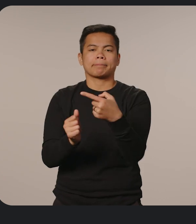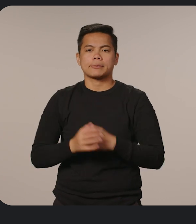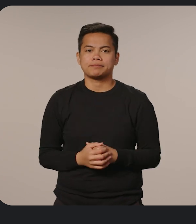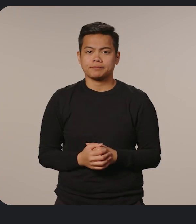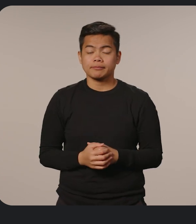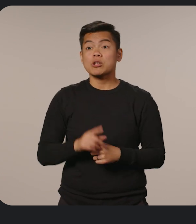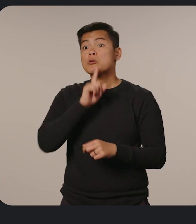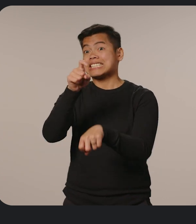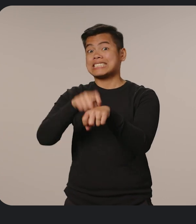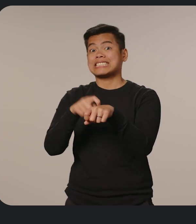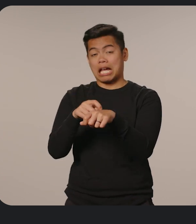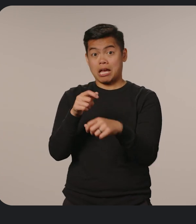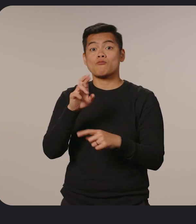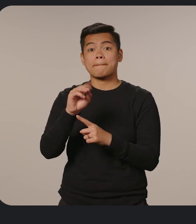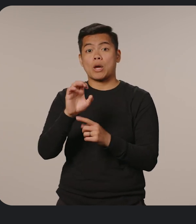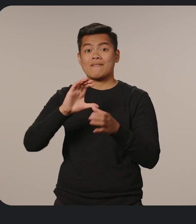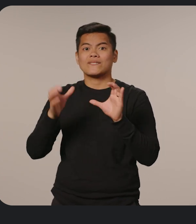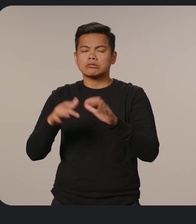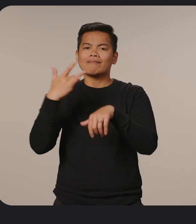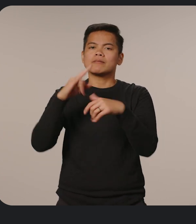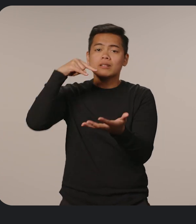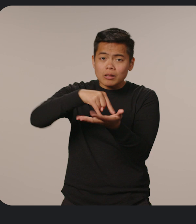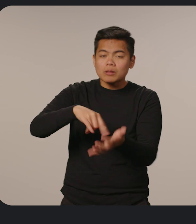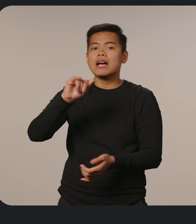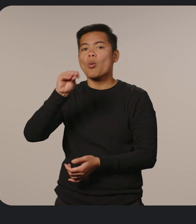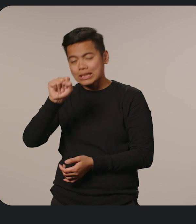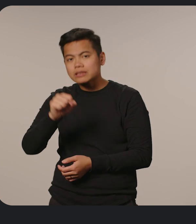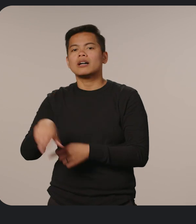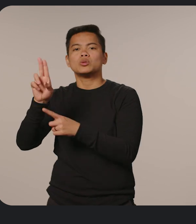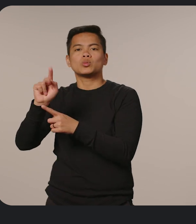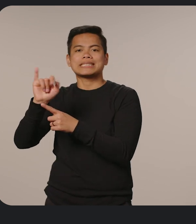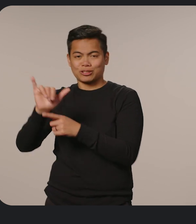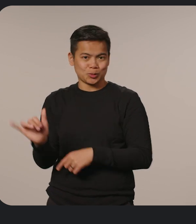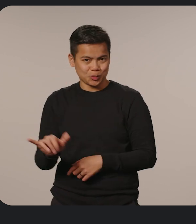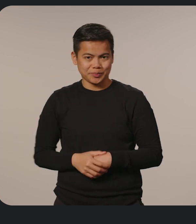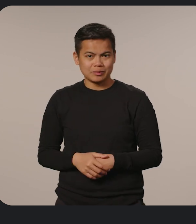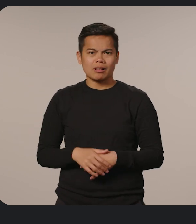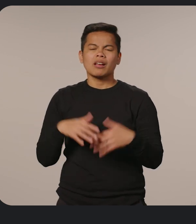real-time remote config is available for